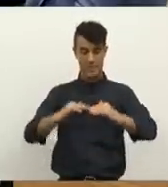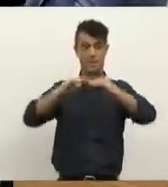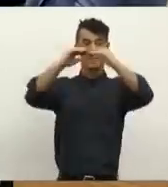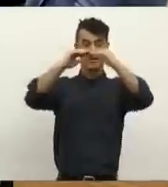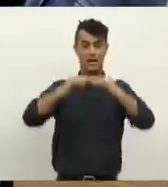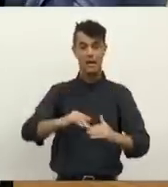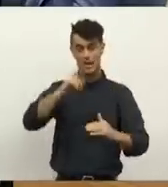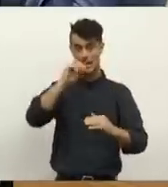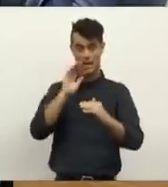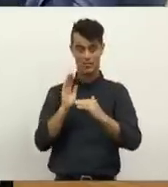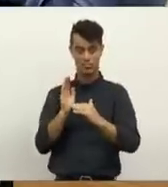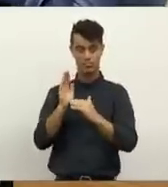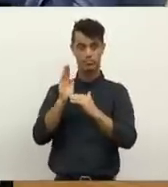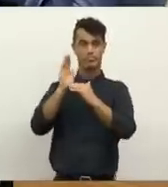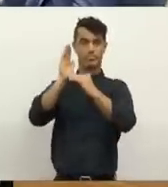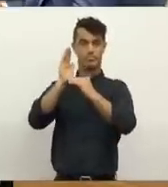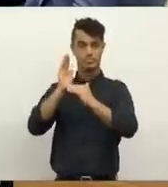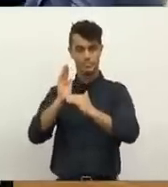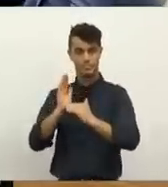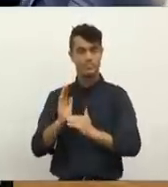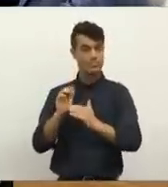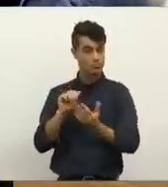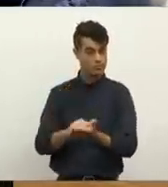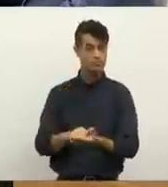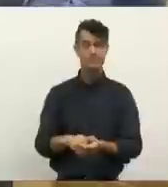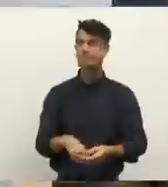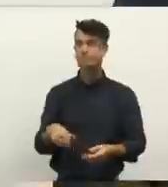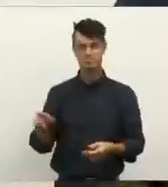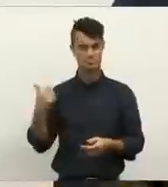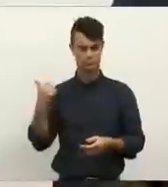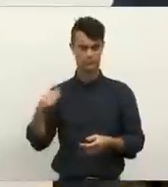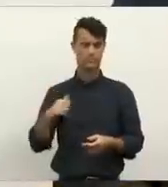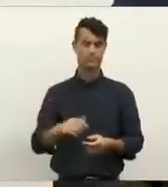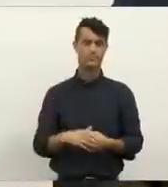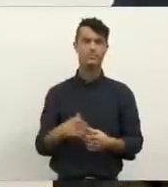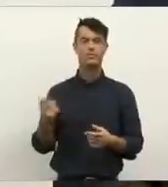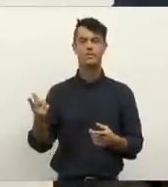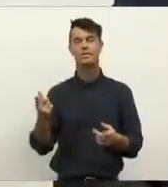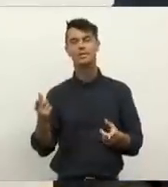or if you wanna come down, you can come down as well. Yeah, so wheelchair's a very,